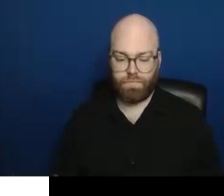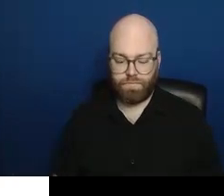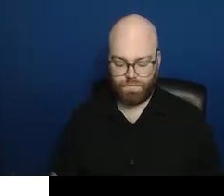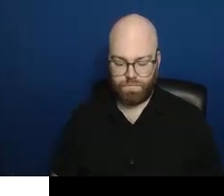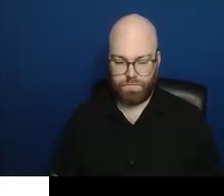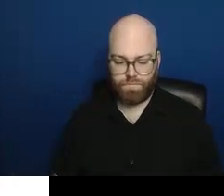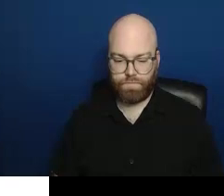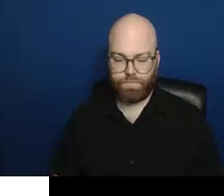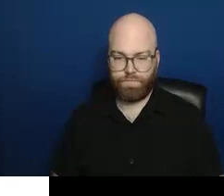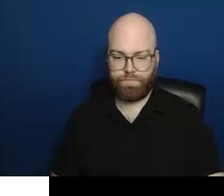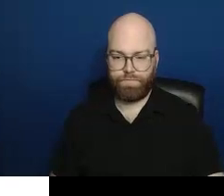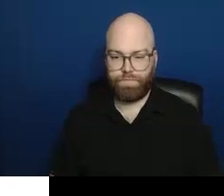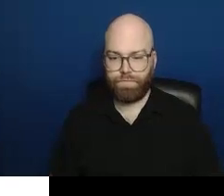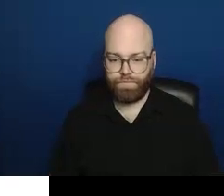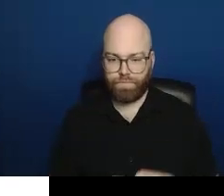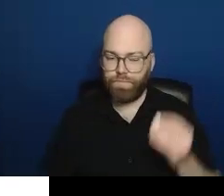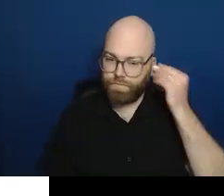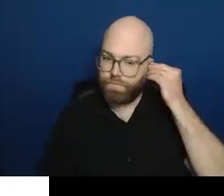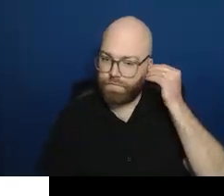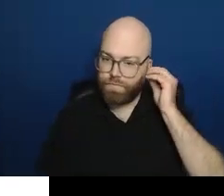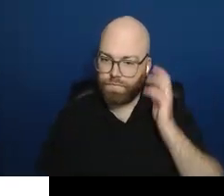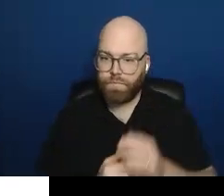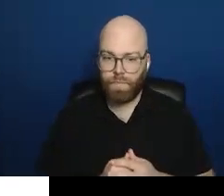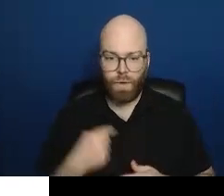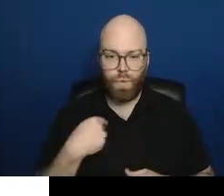we might not have a good decision on the DACA program.